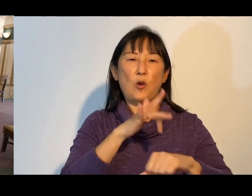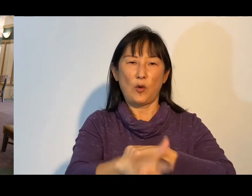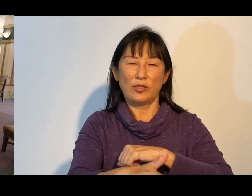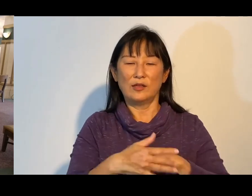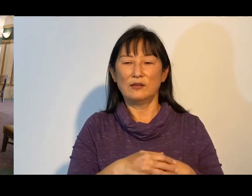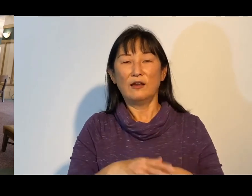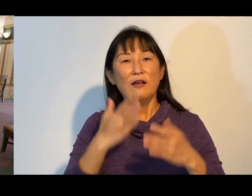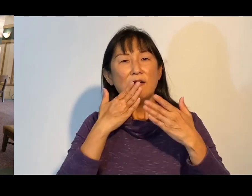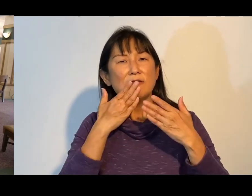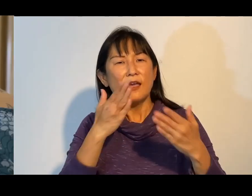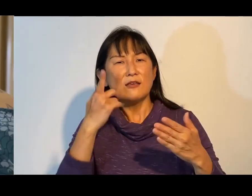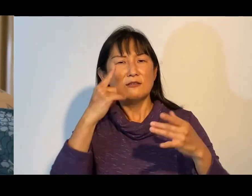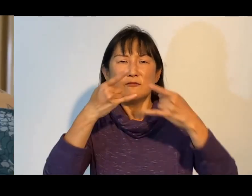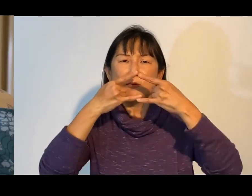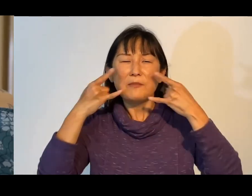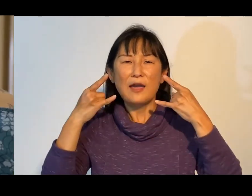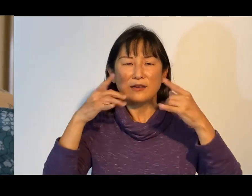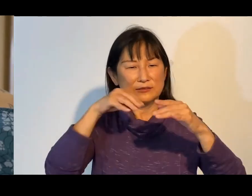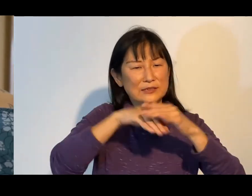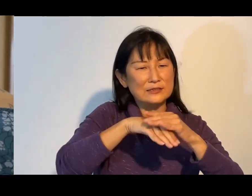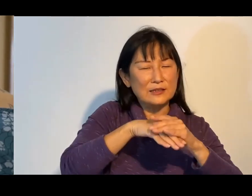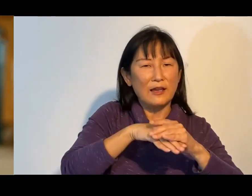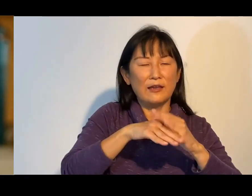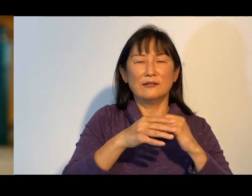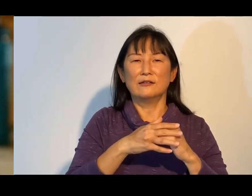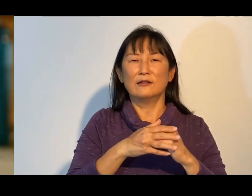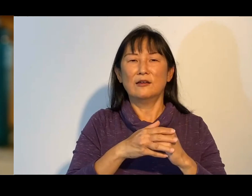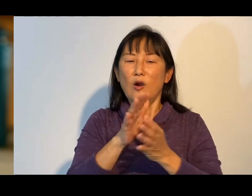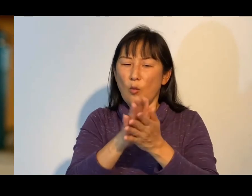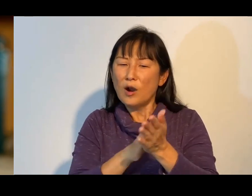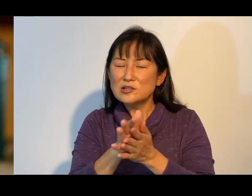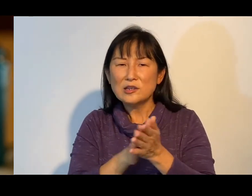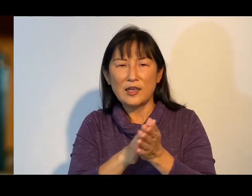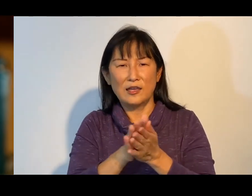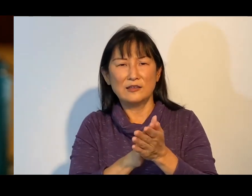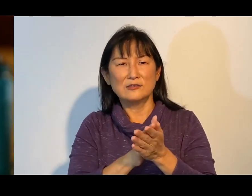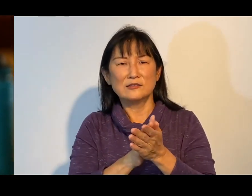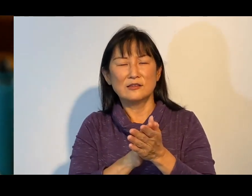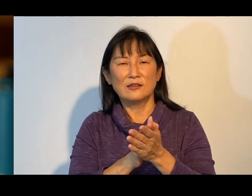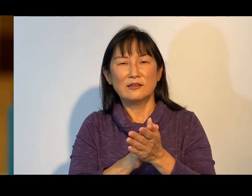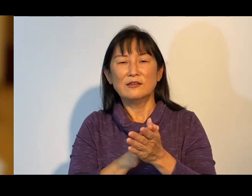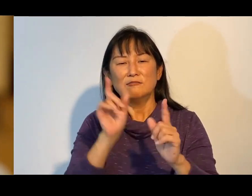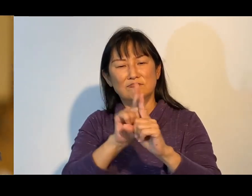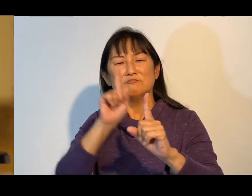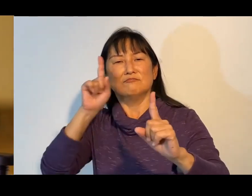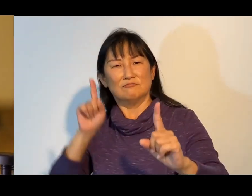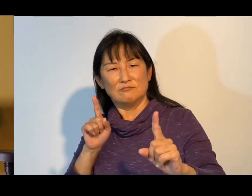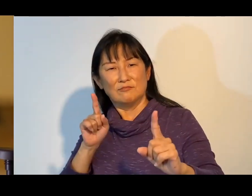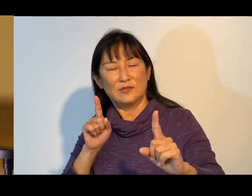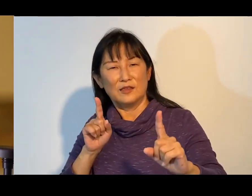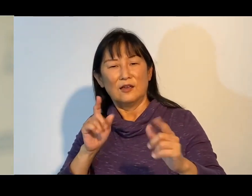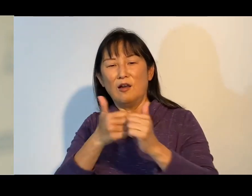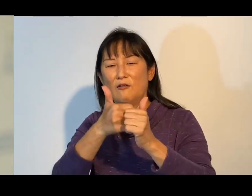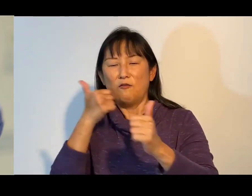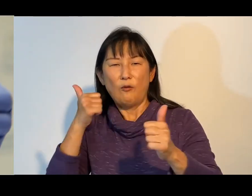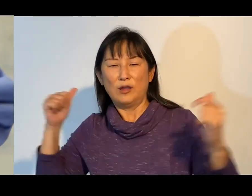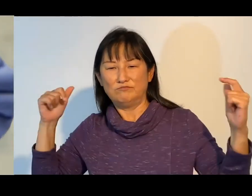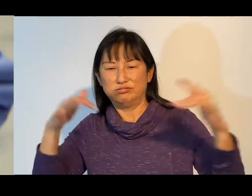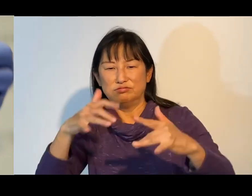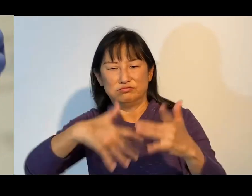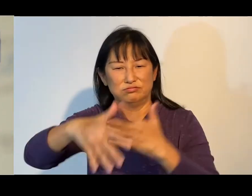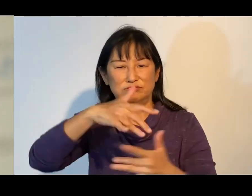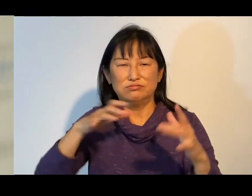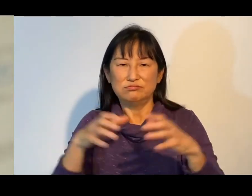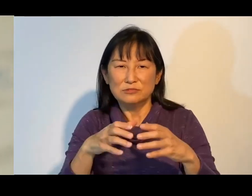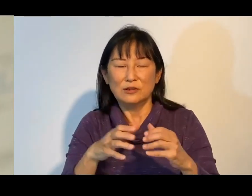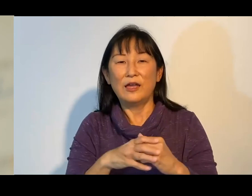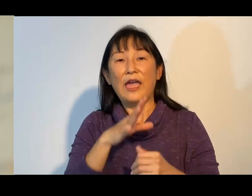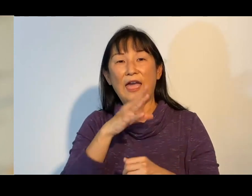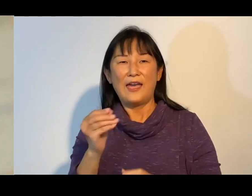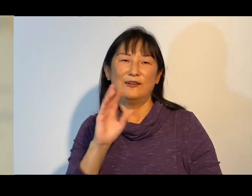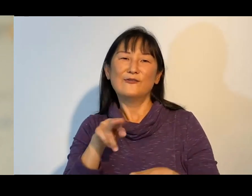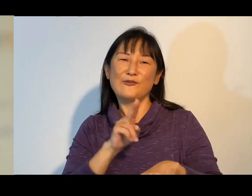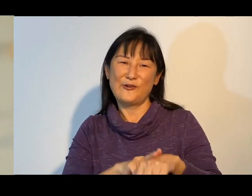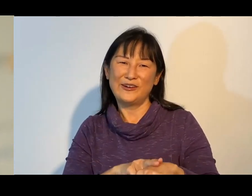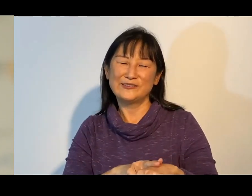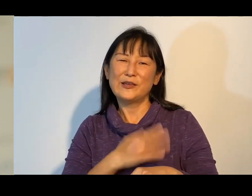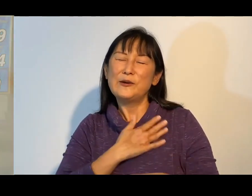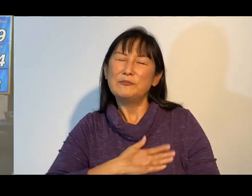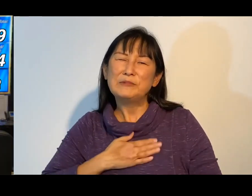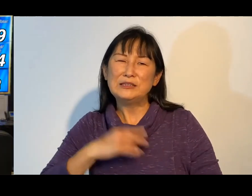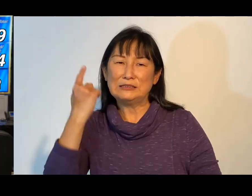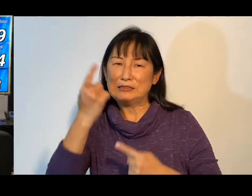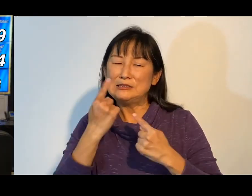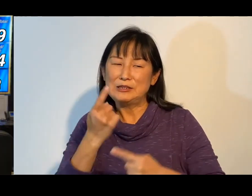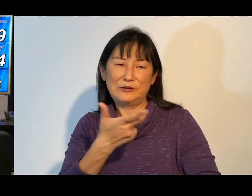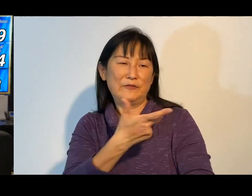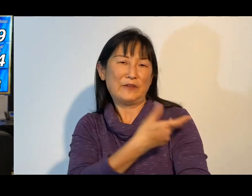Mahalo for wearing your masks when indoors. Wash your hands, keep your distance, avoid large gatherings and of course, consider getting a vaccine. Mahalo for helping to keep Kaua‘i safe.